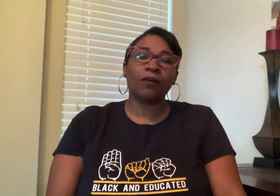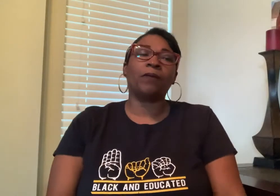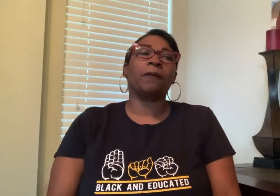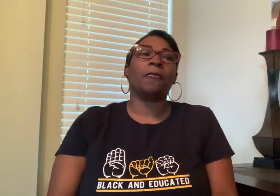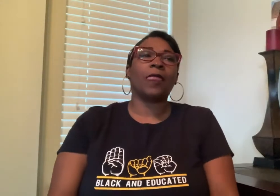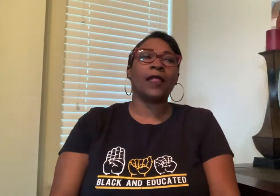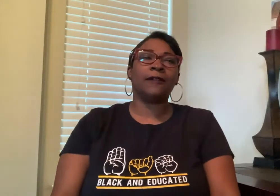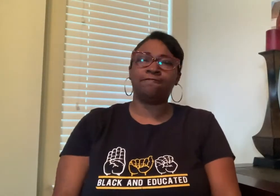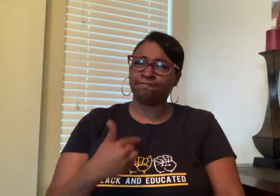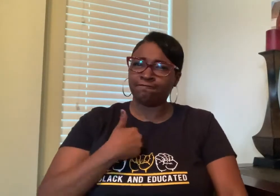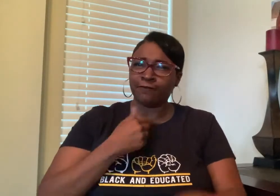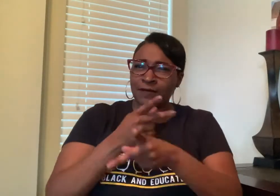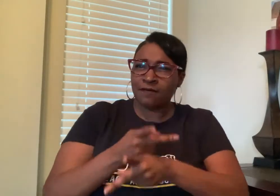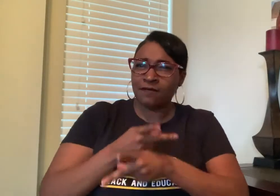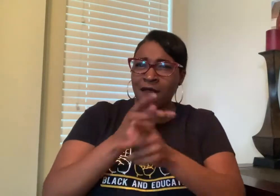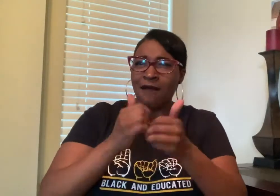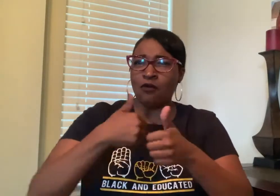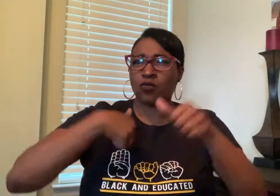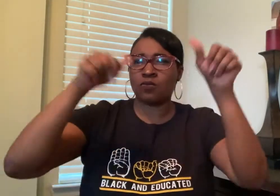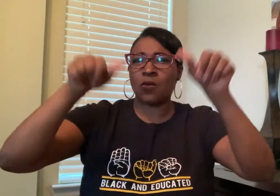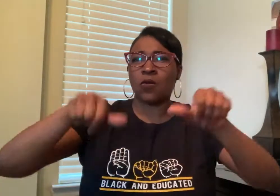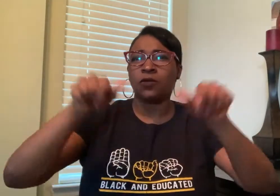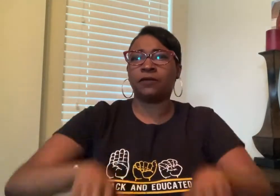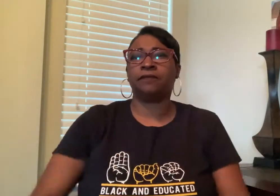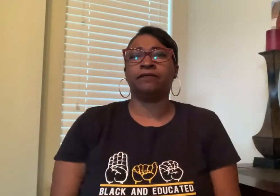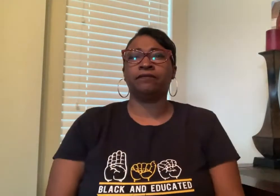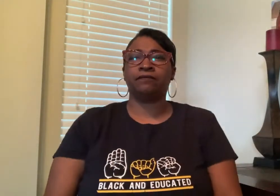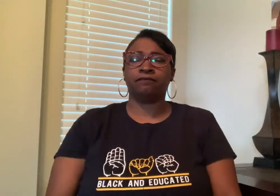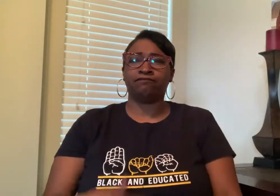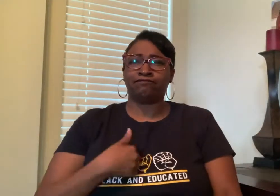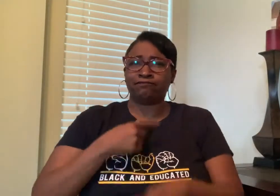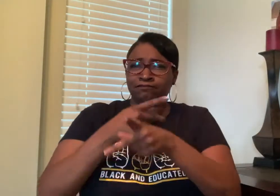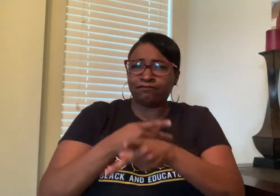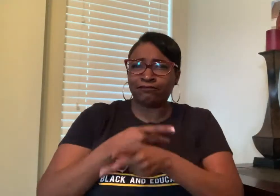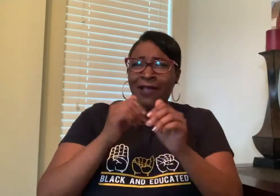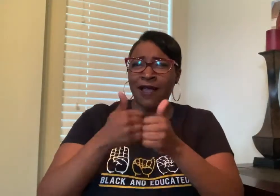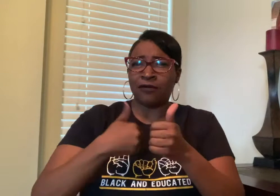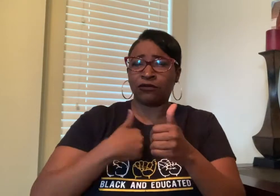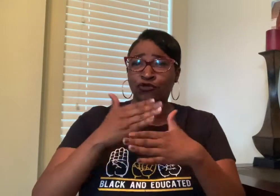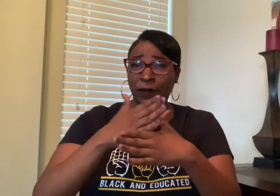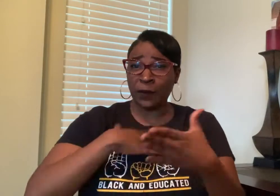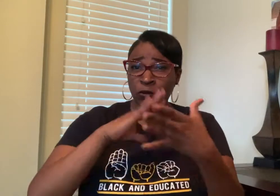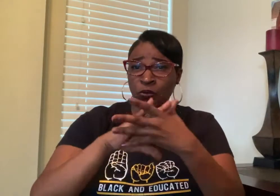I have to be careful with how I post, cautious in how I share my story.